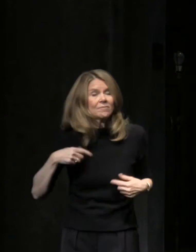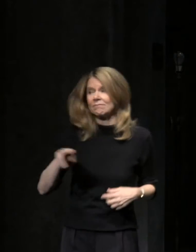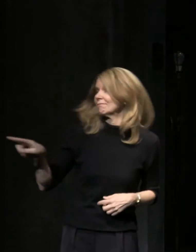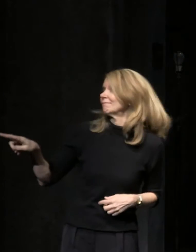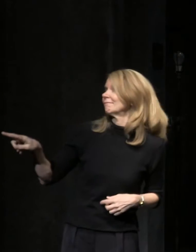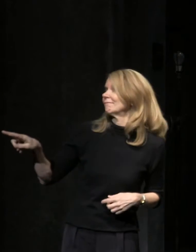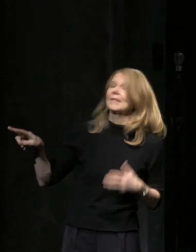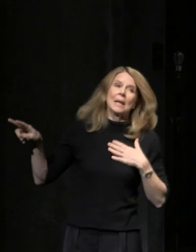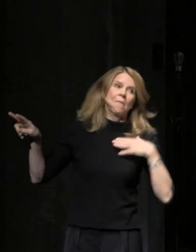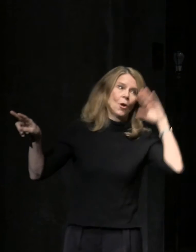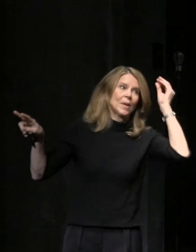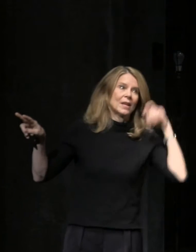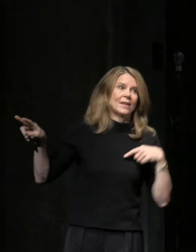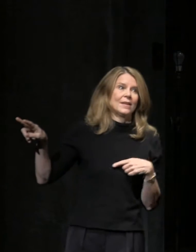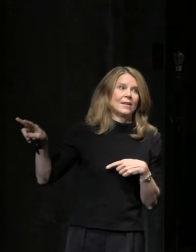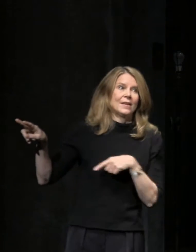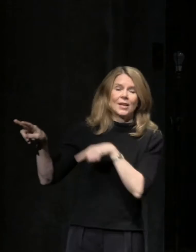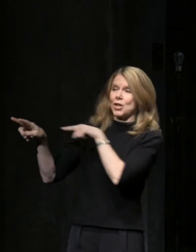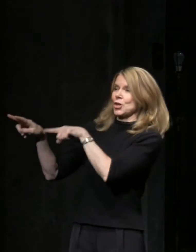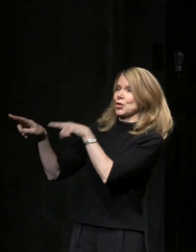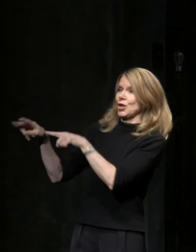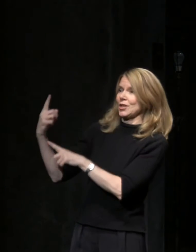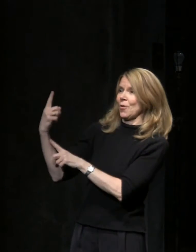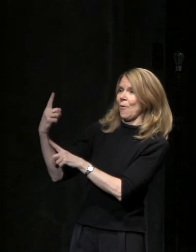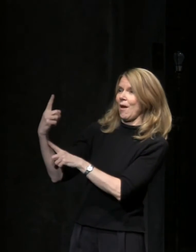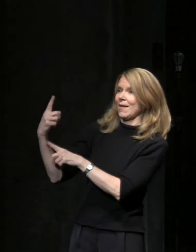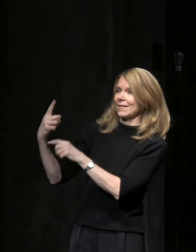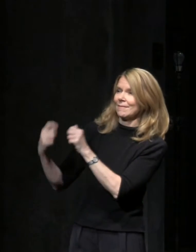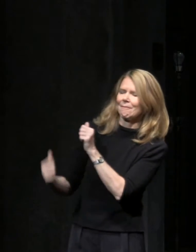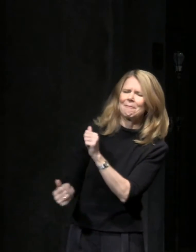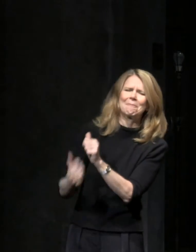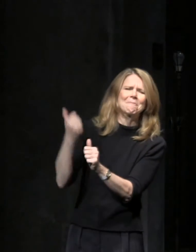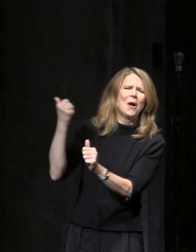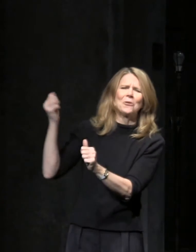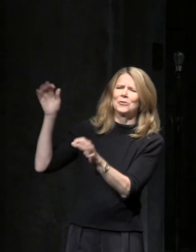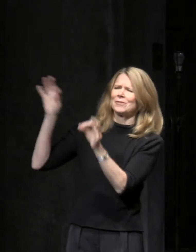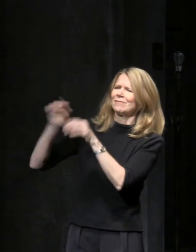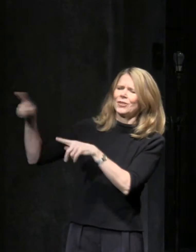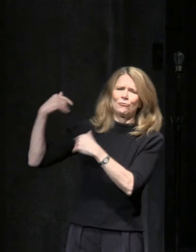the person who was most responsible for triggering a revolution in the way in which people with